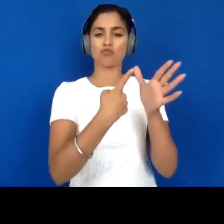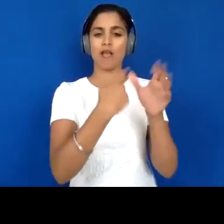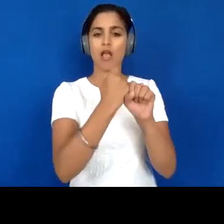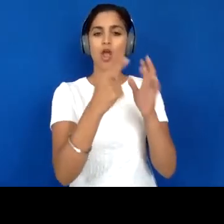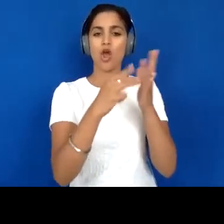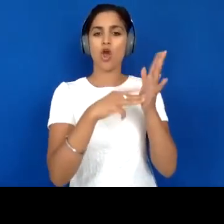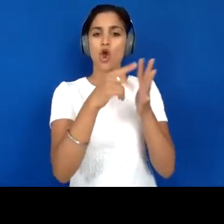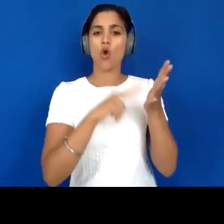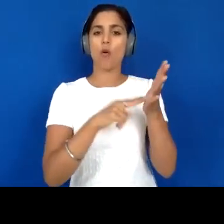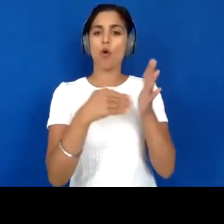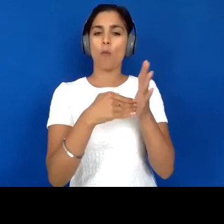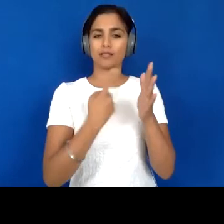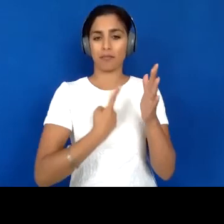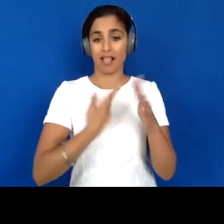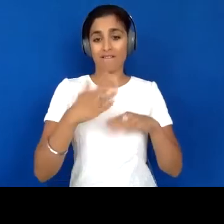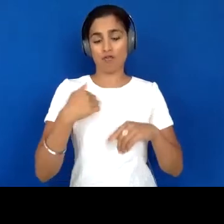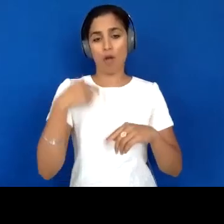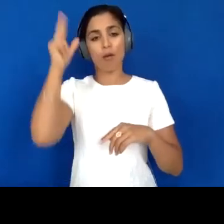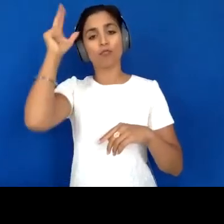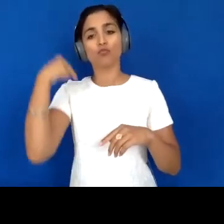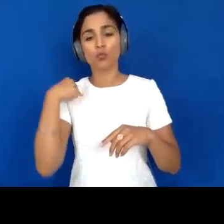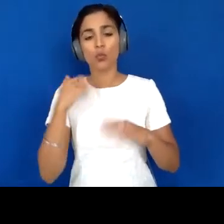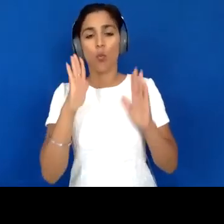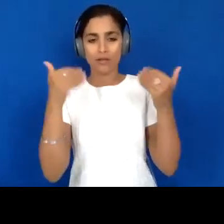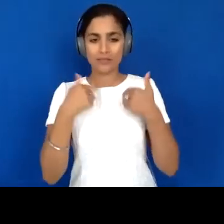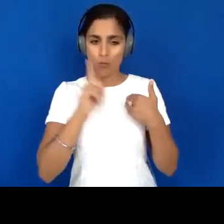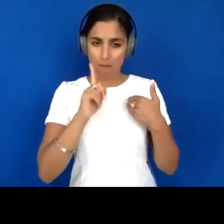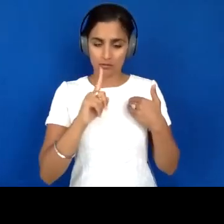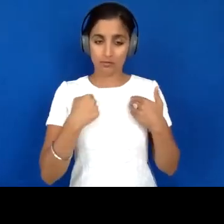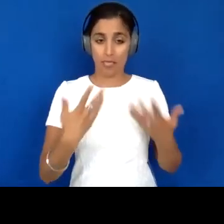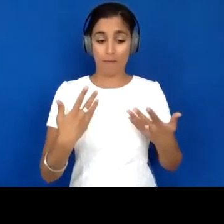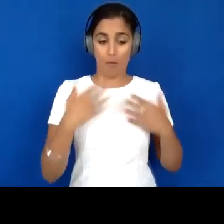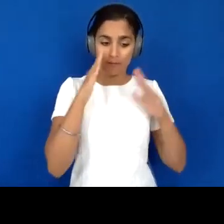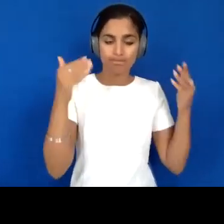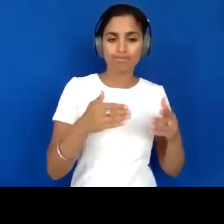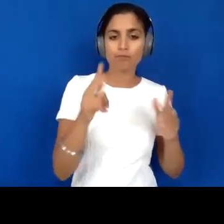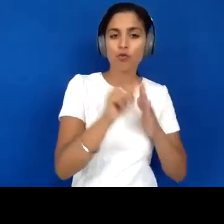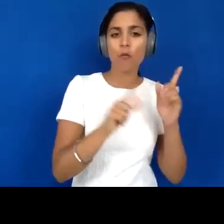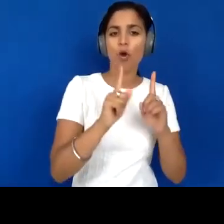concluding my PC Pro in anthropology here in Mexico City sorry if I'm looking